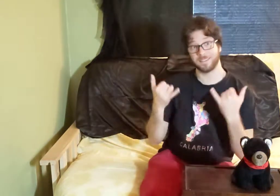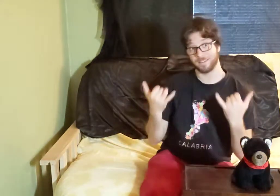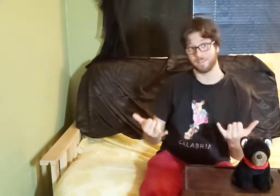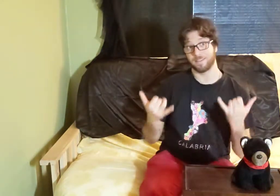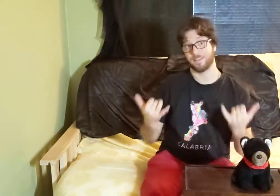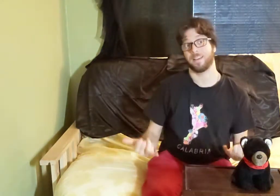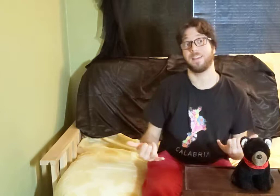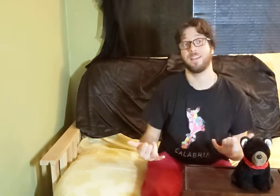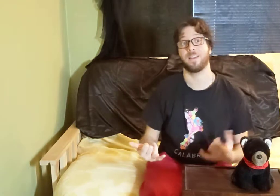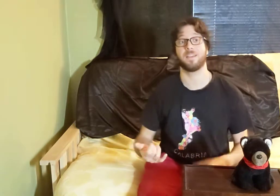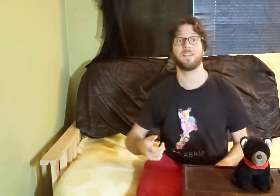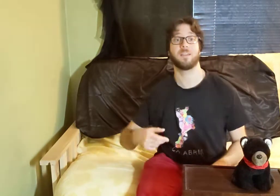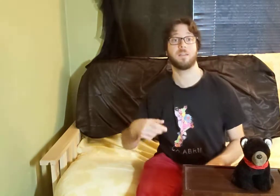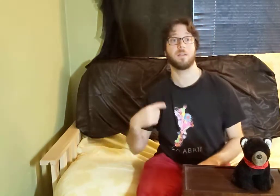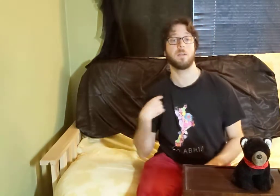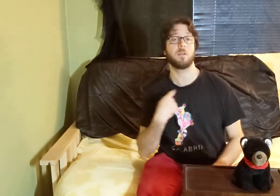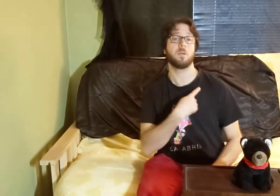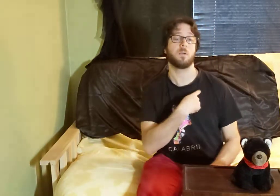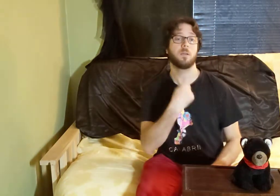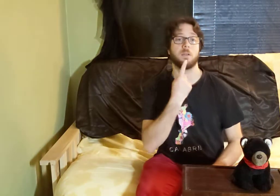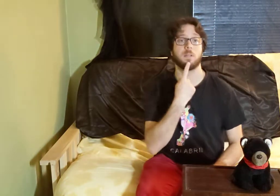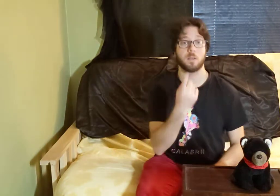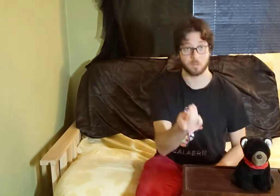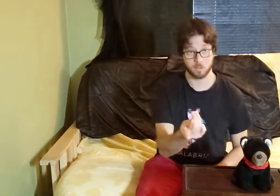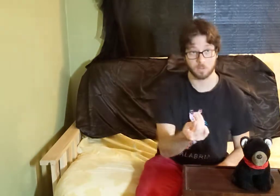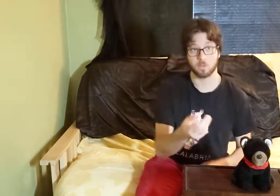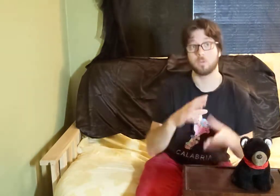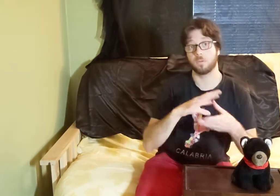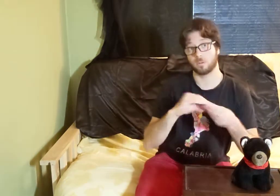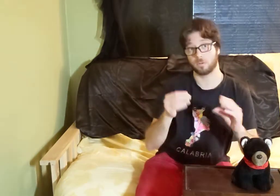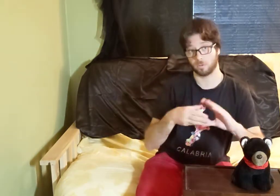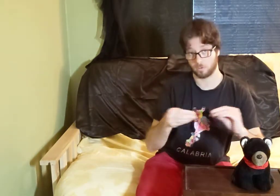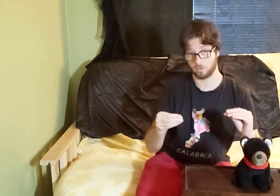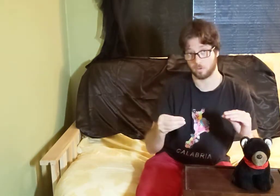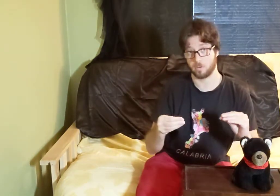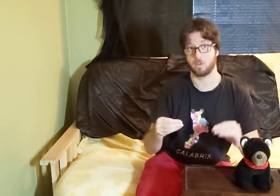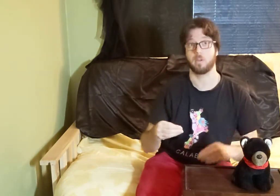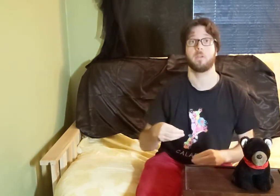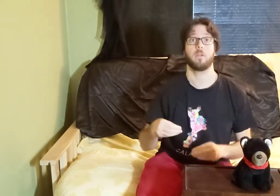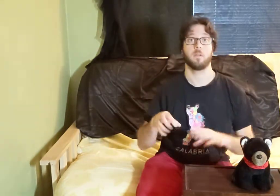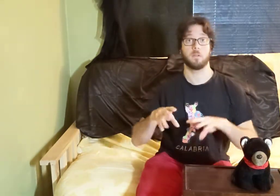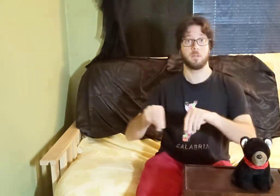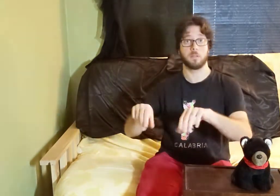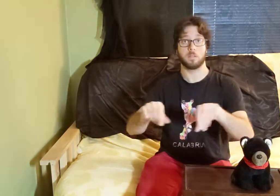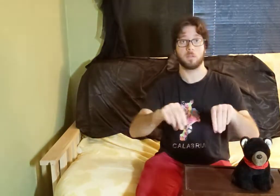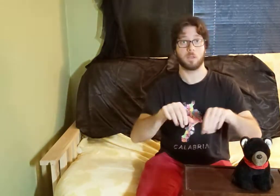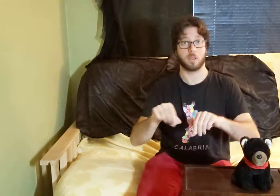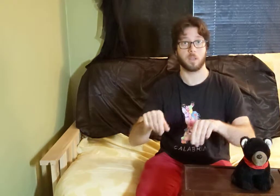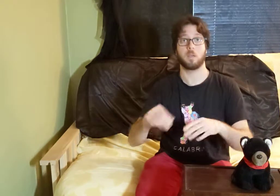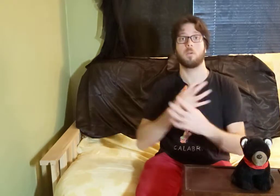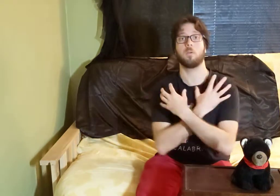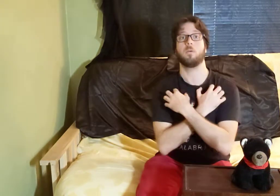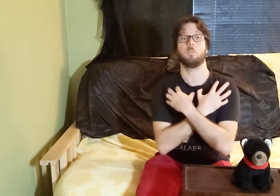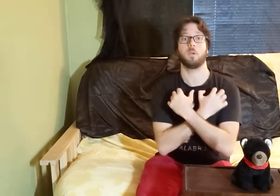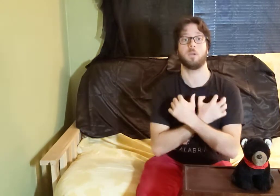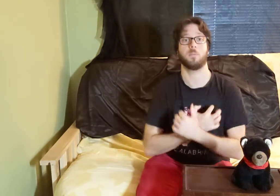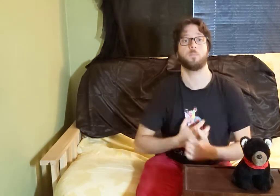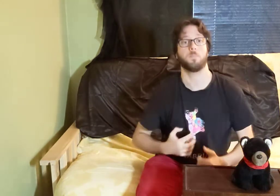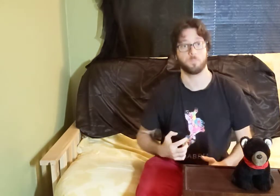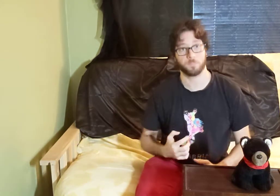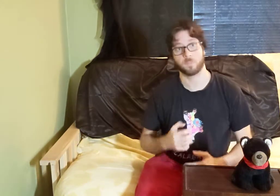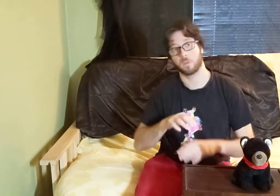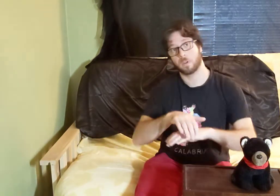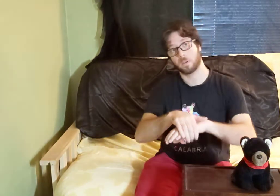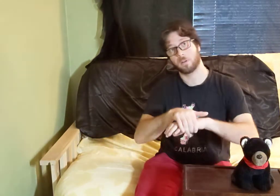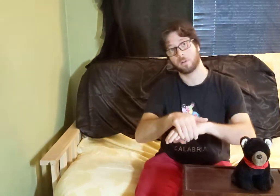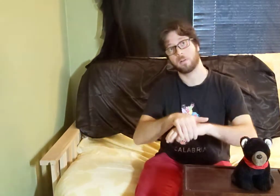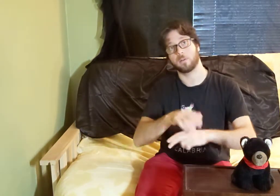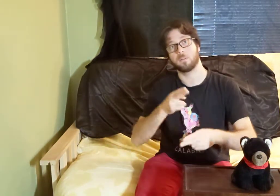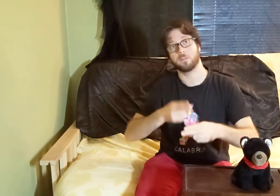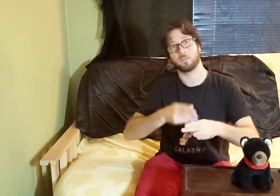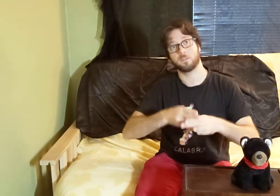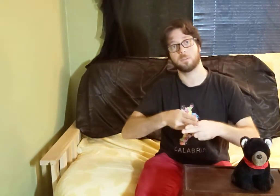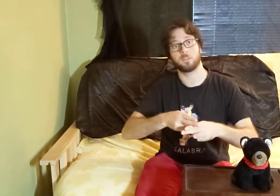TODAY WE TELL-you STORY SPRINKLE BEAR ENGLISH NAME